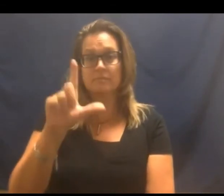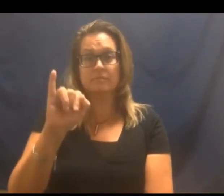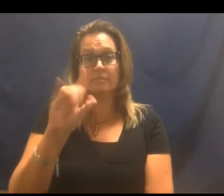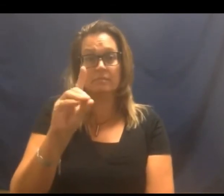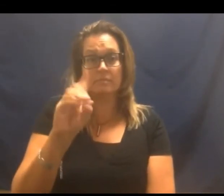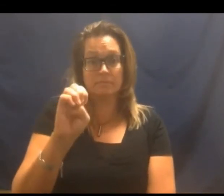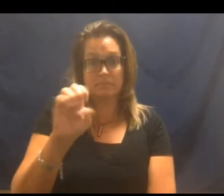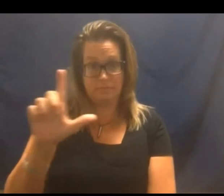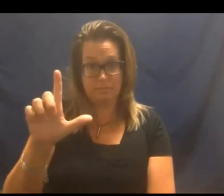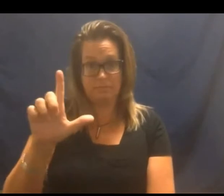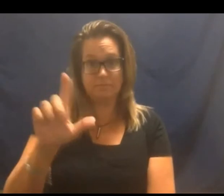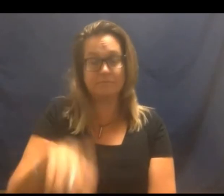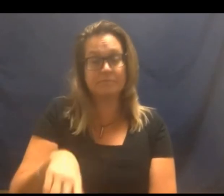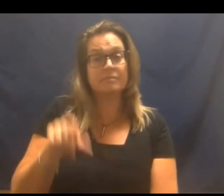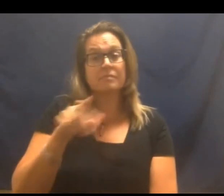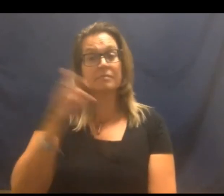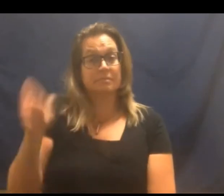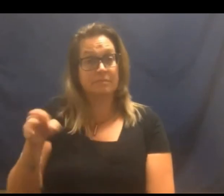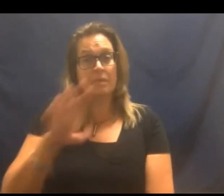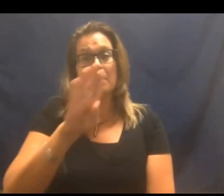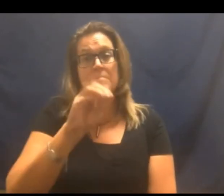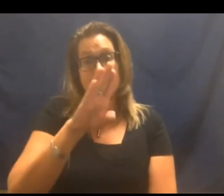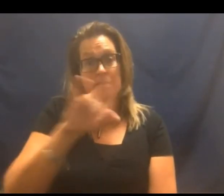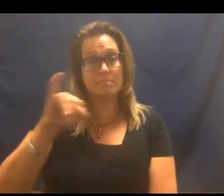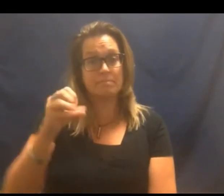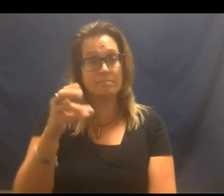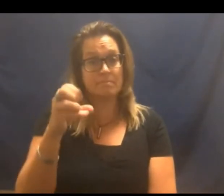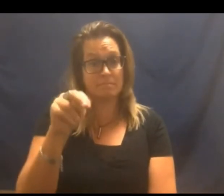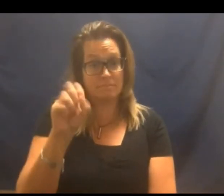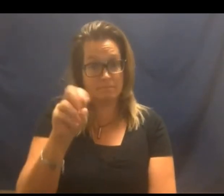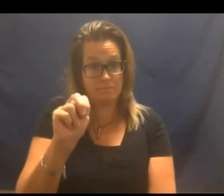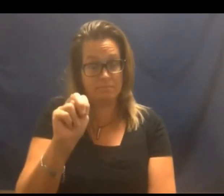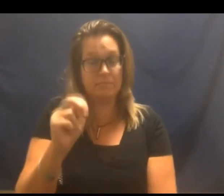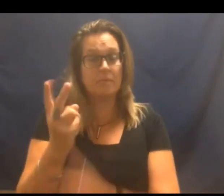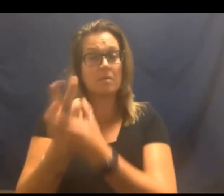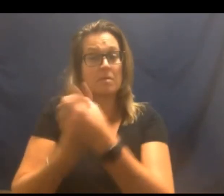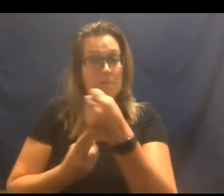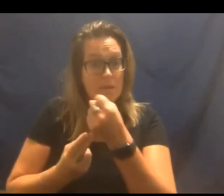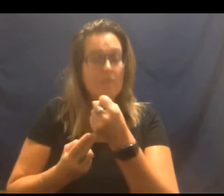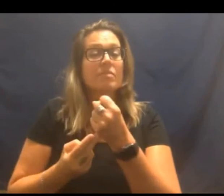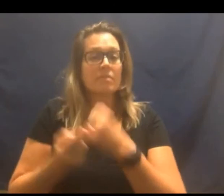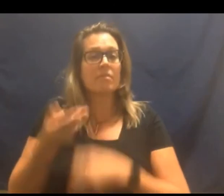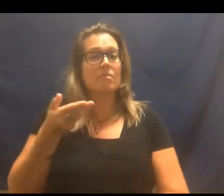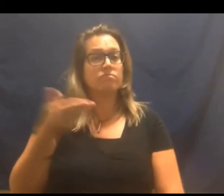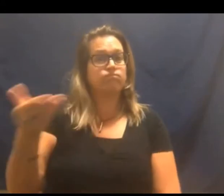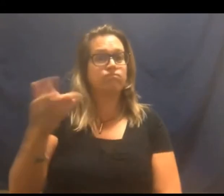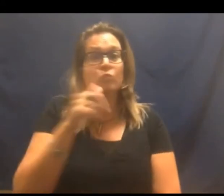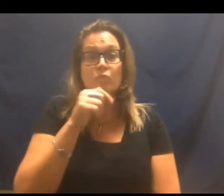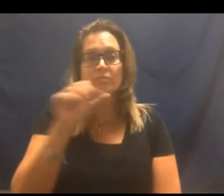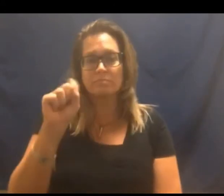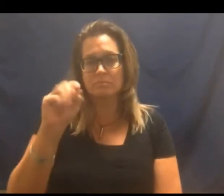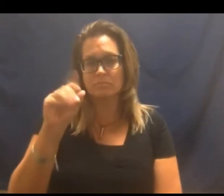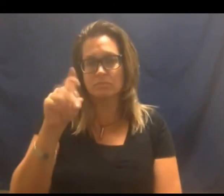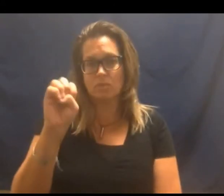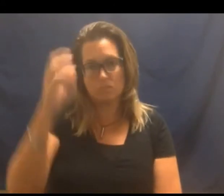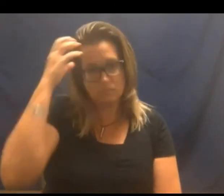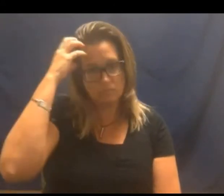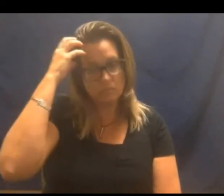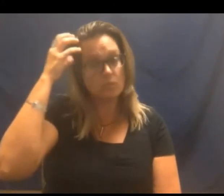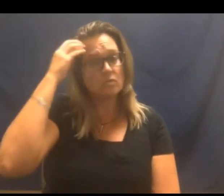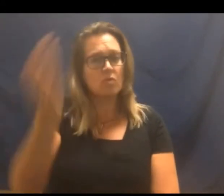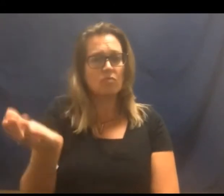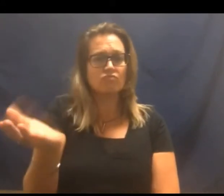Scott Liddell and Bob Johnson these are the two men here and they both worked